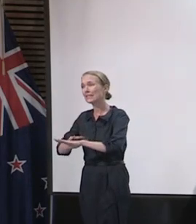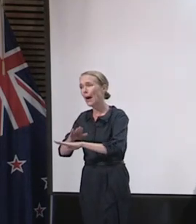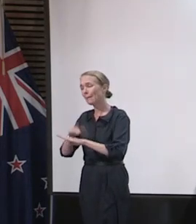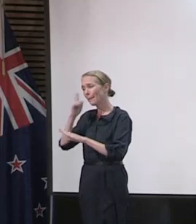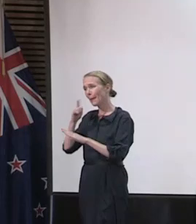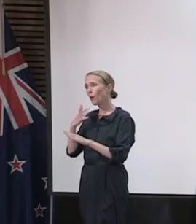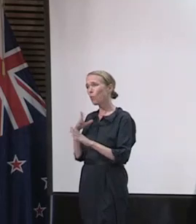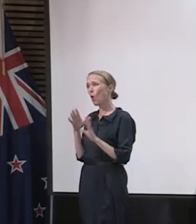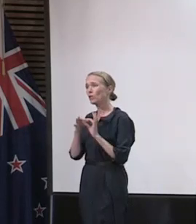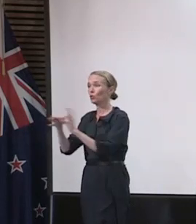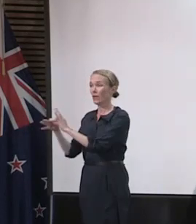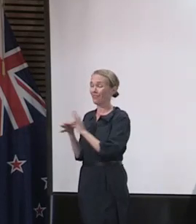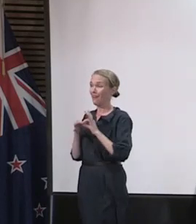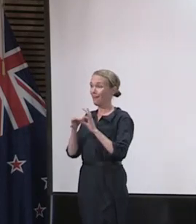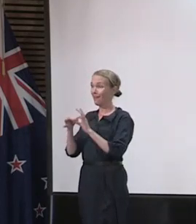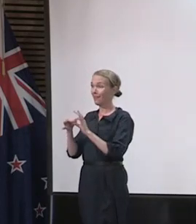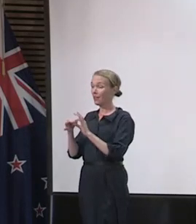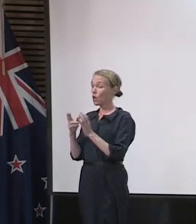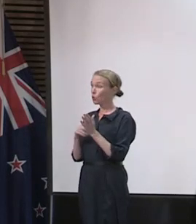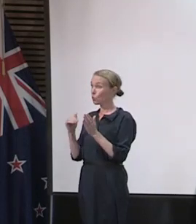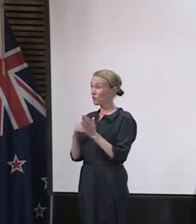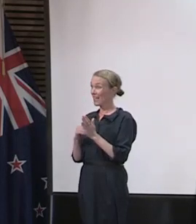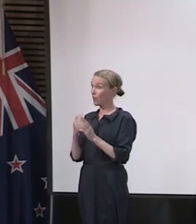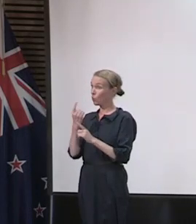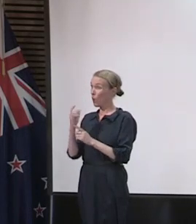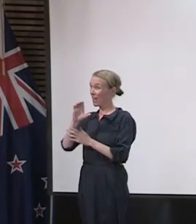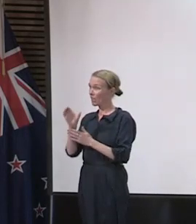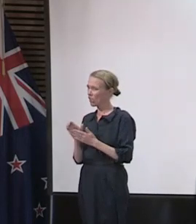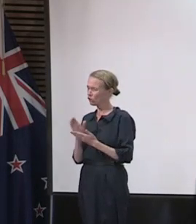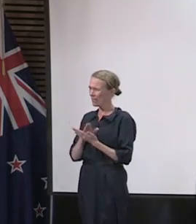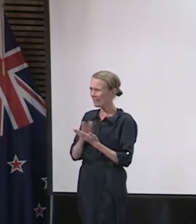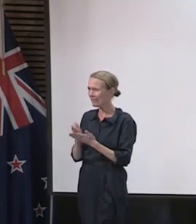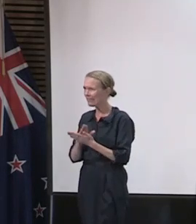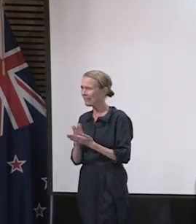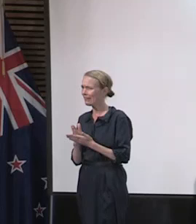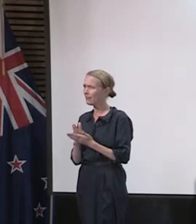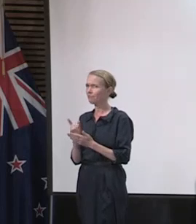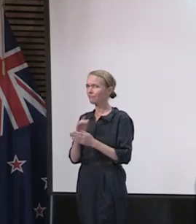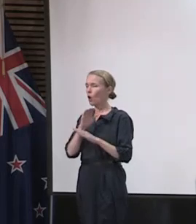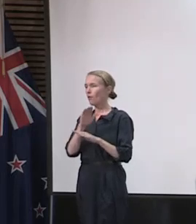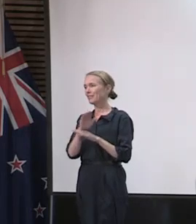do want to point out is we're not alone in this situation. You will see that we're not dissimilar to other countries